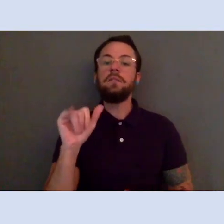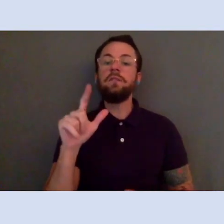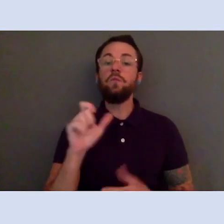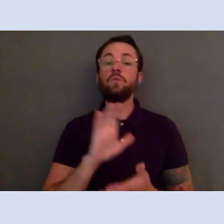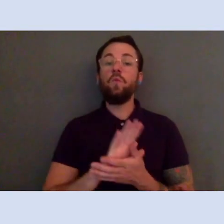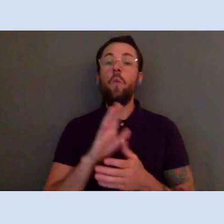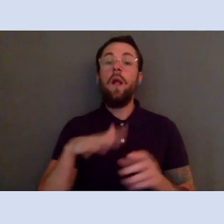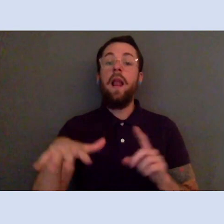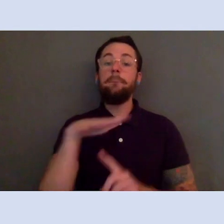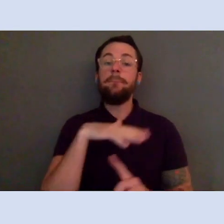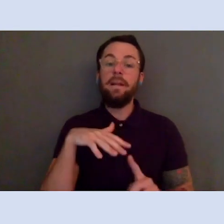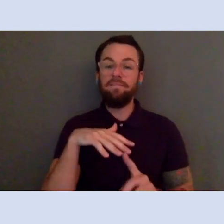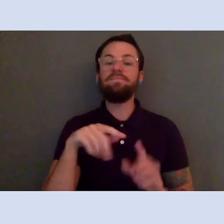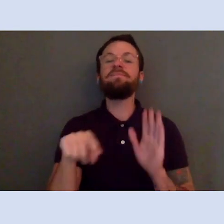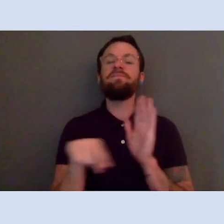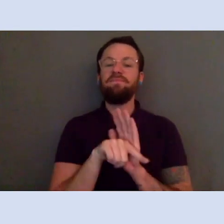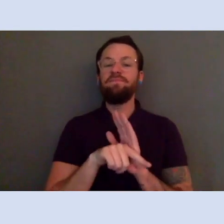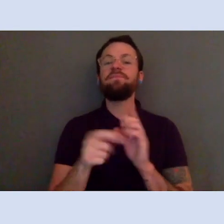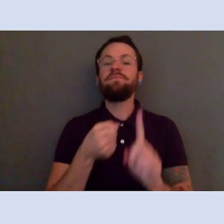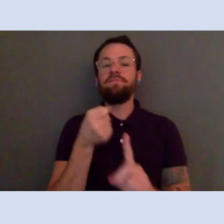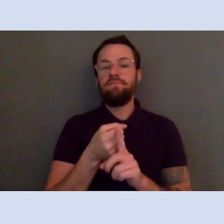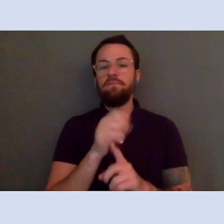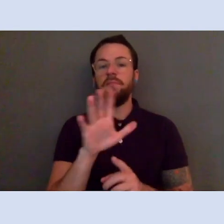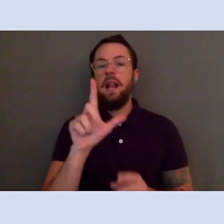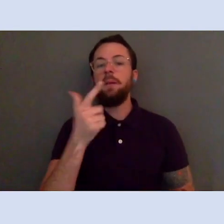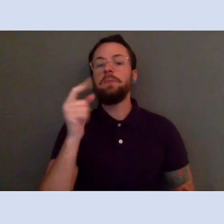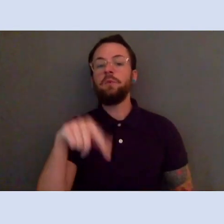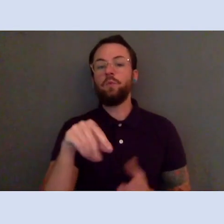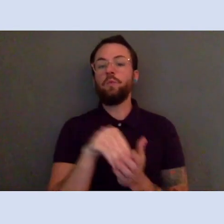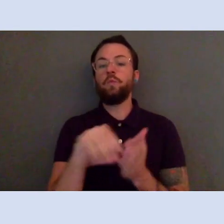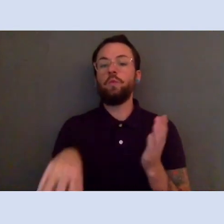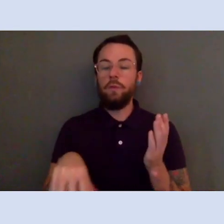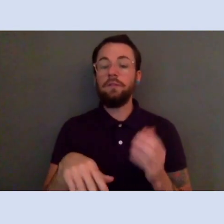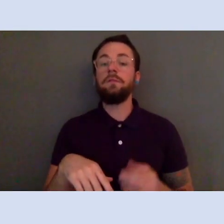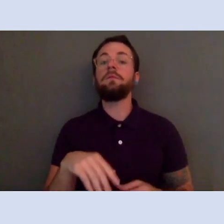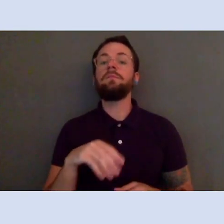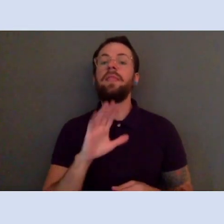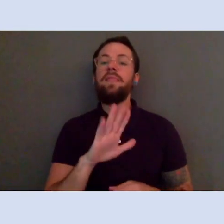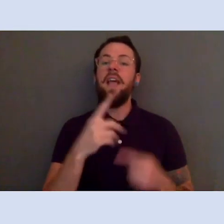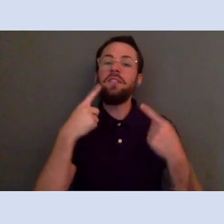Now, in the second info graphic, it talks about the hostile school climate asks be that